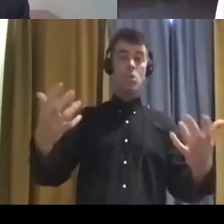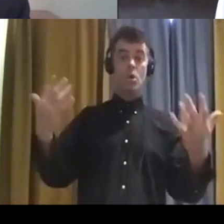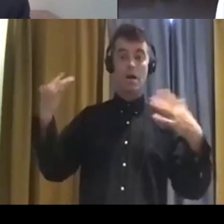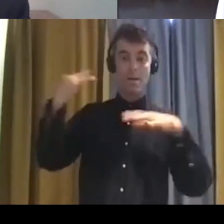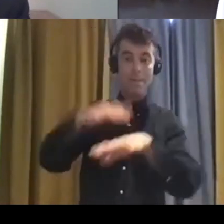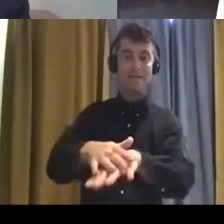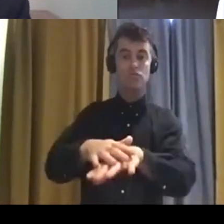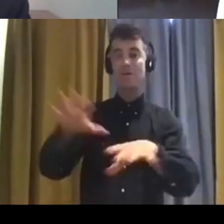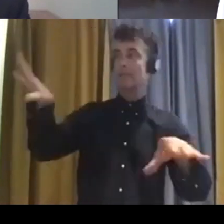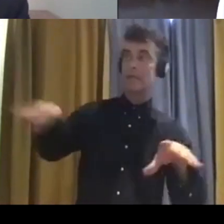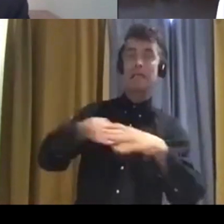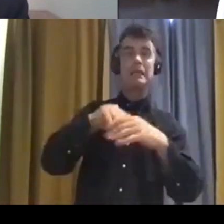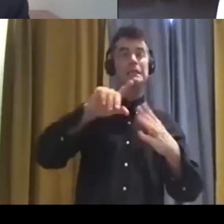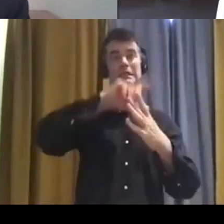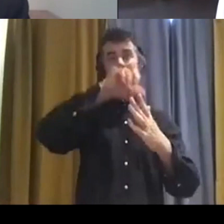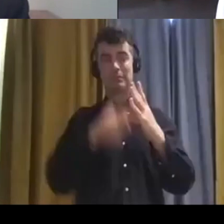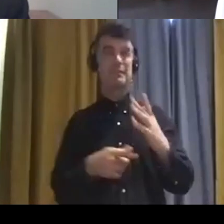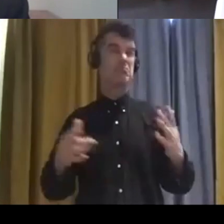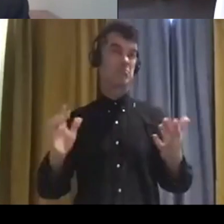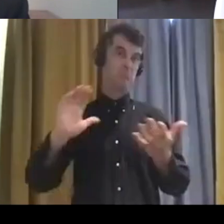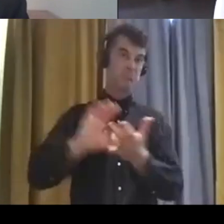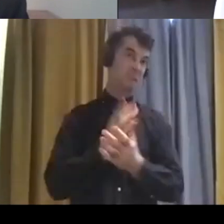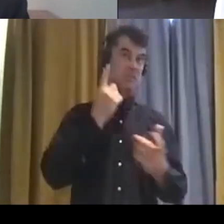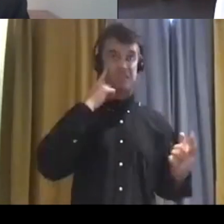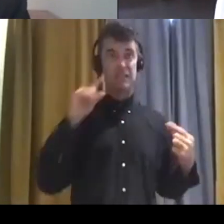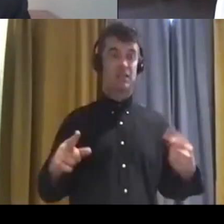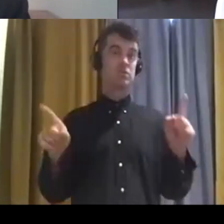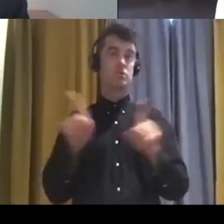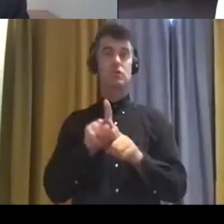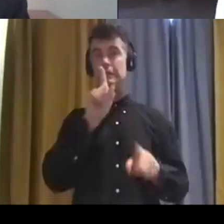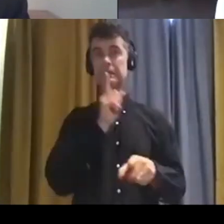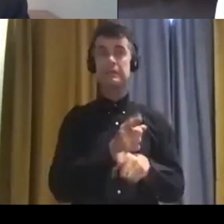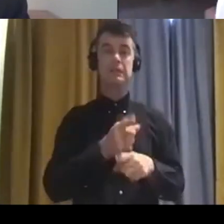space which is really pleasing too, so you know we mentioned you know you know home automation,